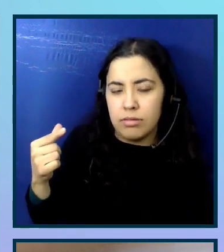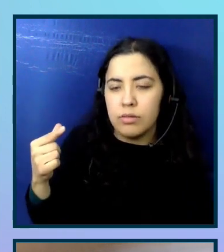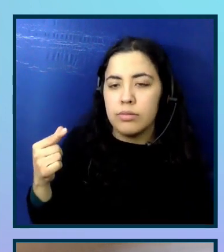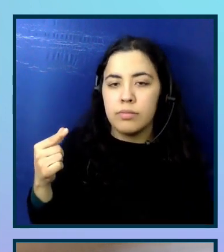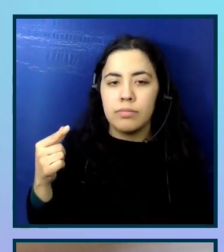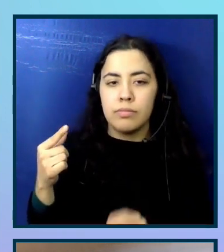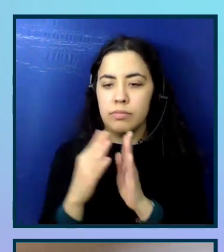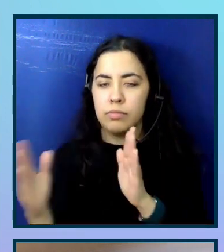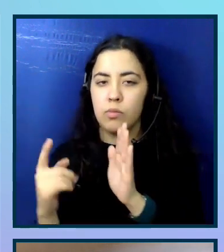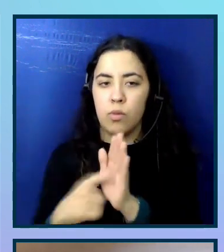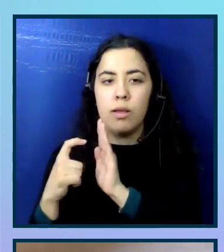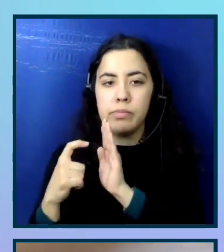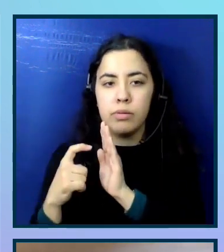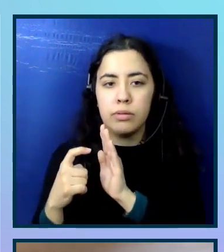for physical spaces.